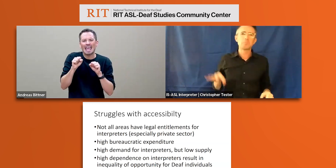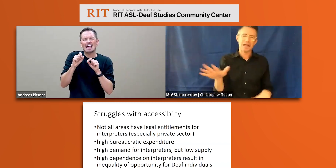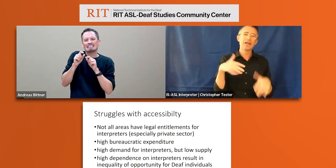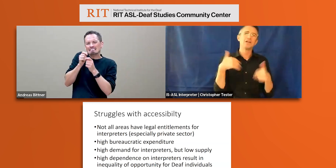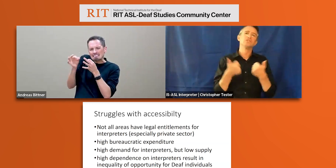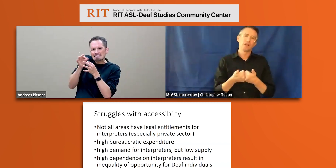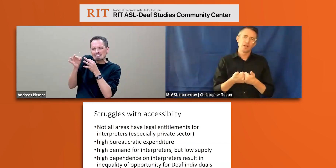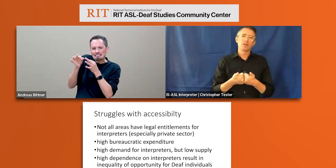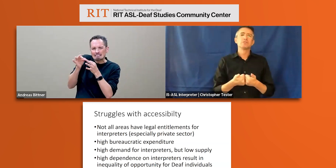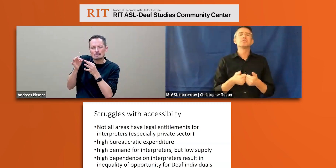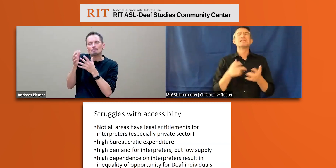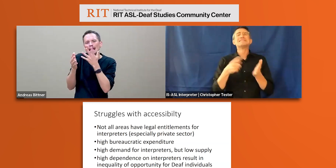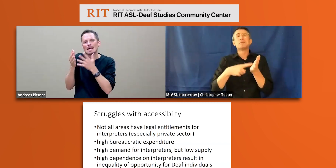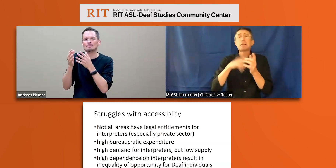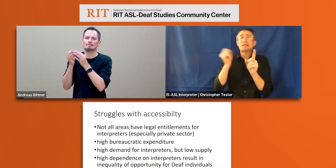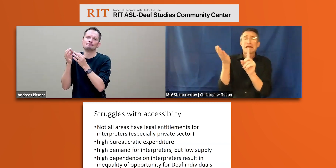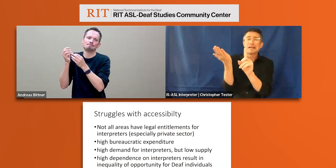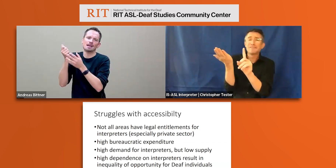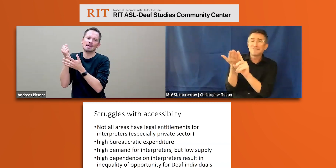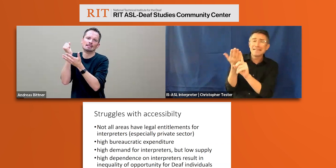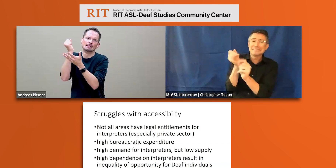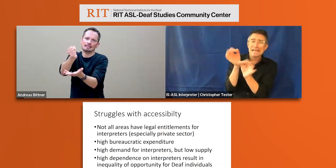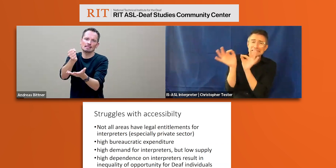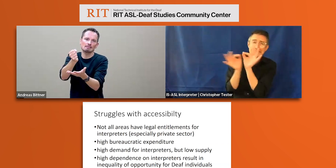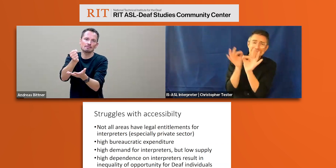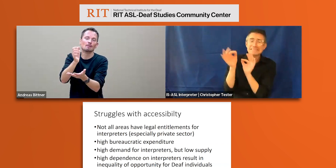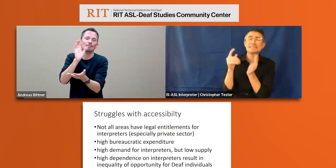That would be something that I would have to pay for myself